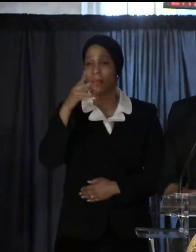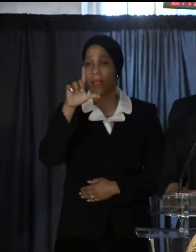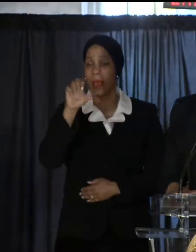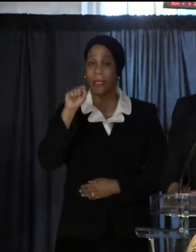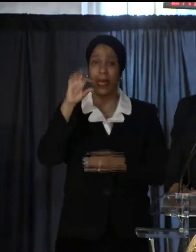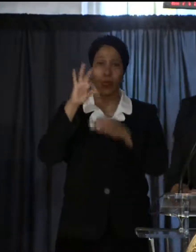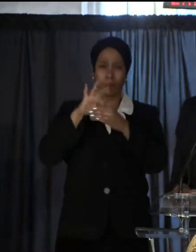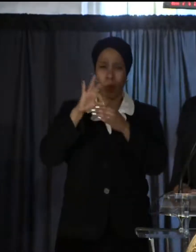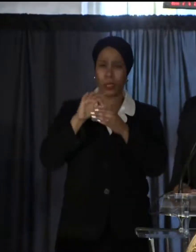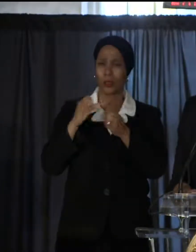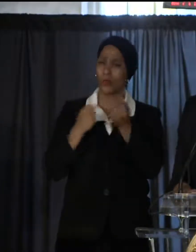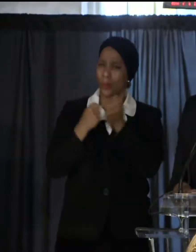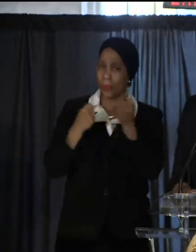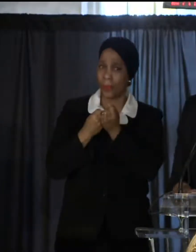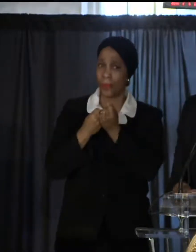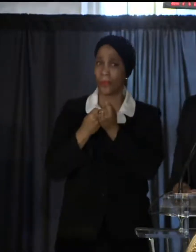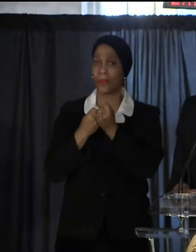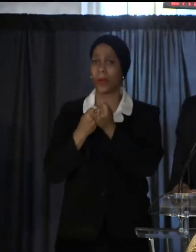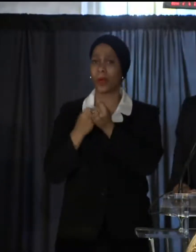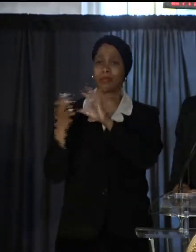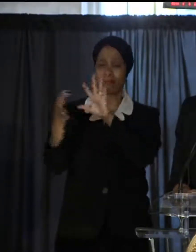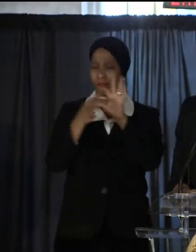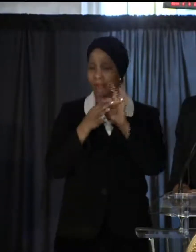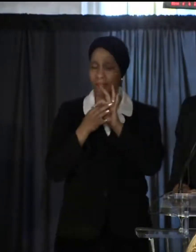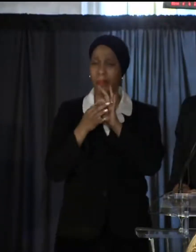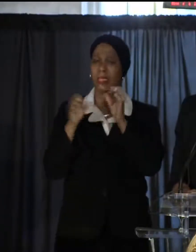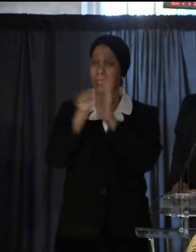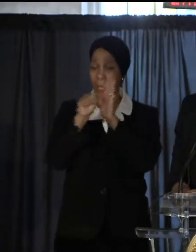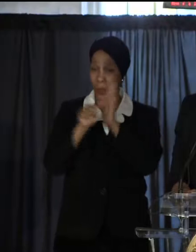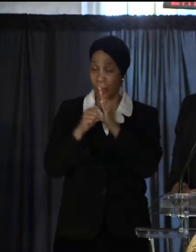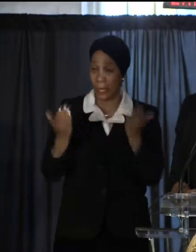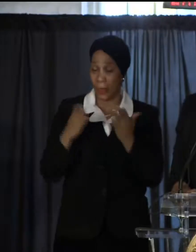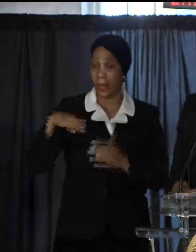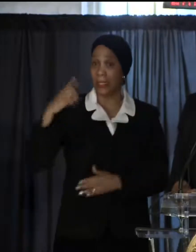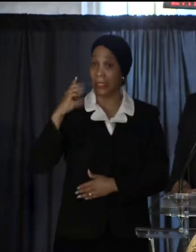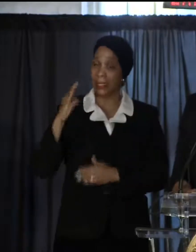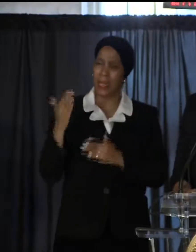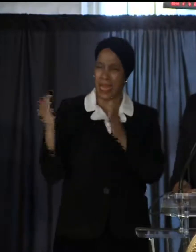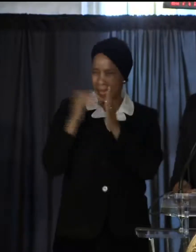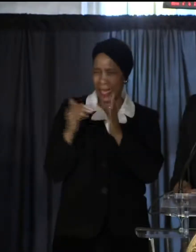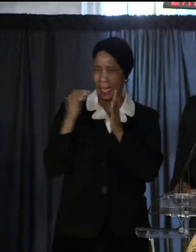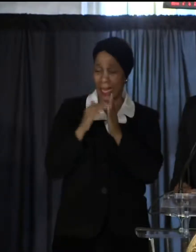SUPPORT D.C. AUTONOMY OVER AND OVER AGAIN AND HE WILL HELP US